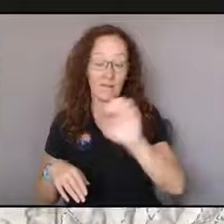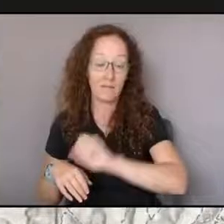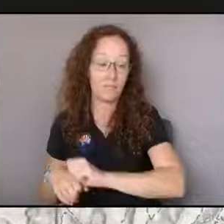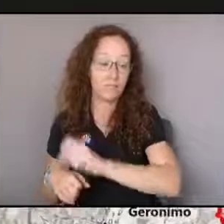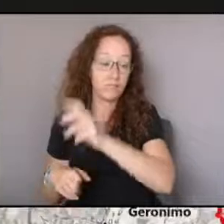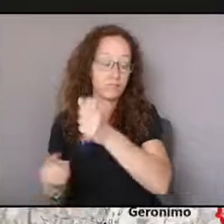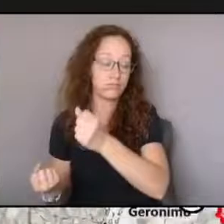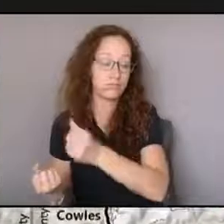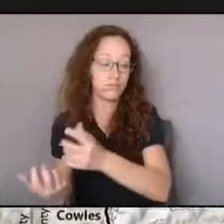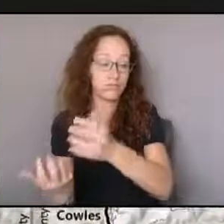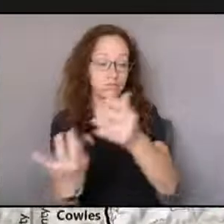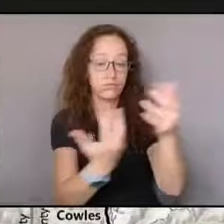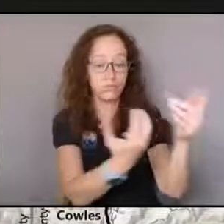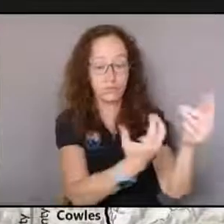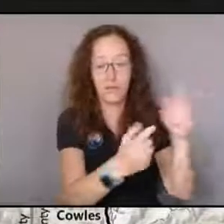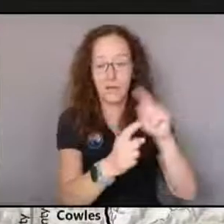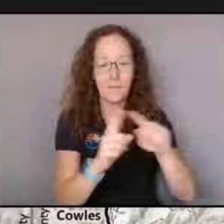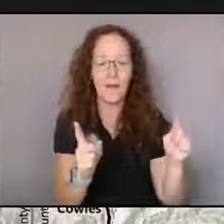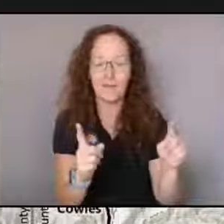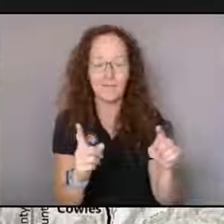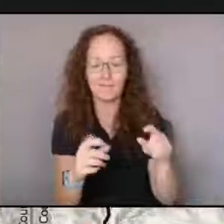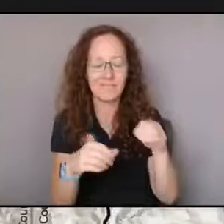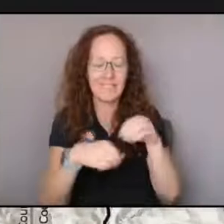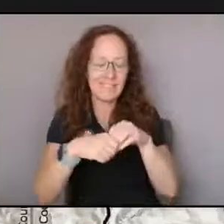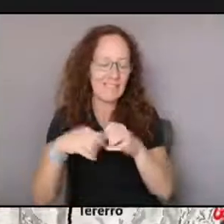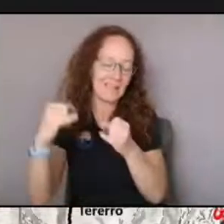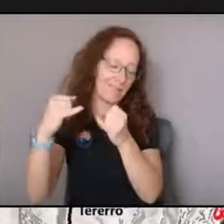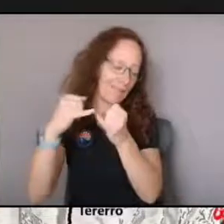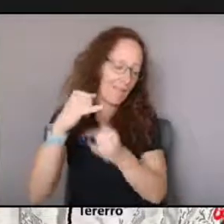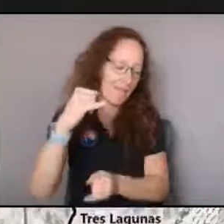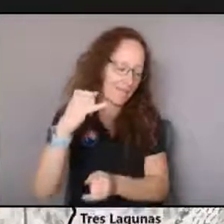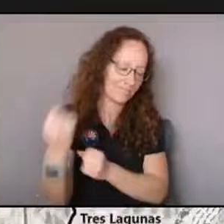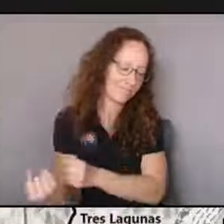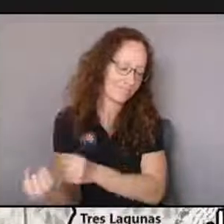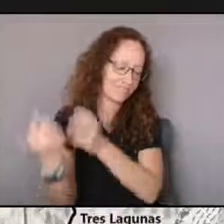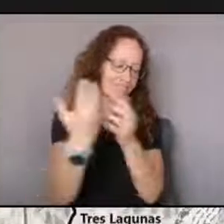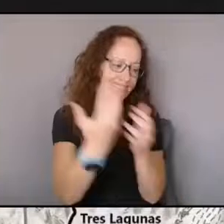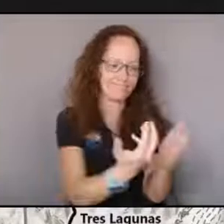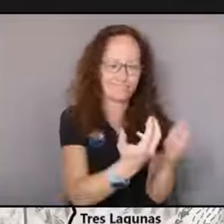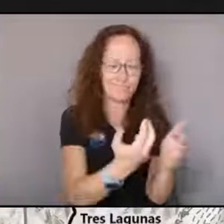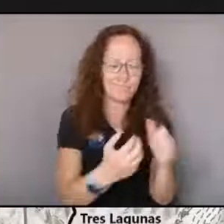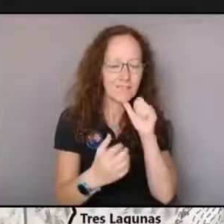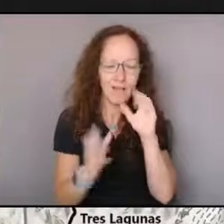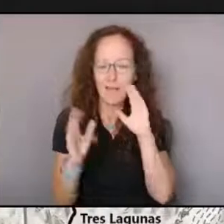ITSELF AND NOT DO A LOT OF PERIMETER GROWTH TO THE WEST.